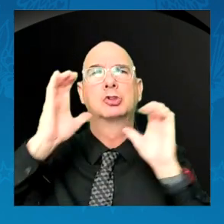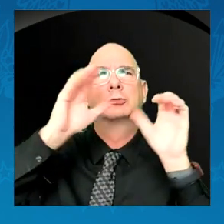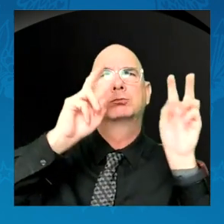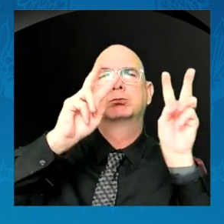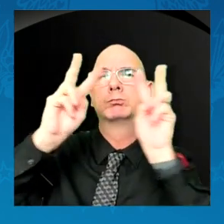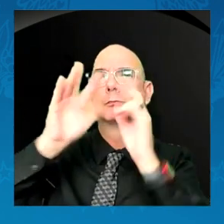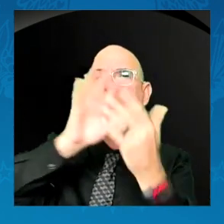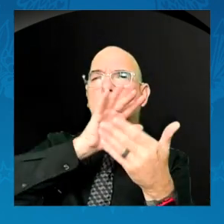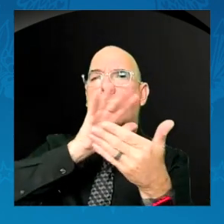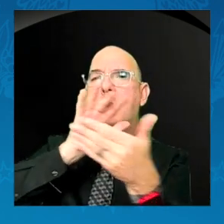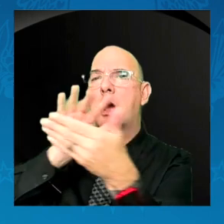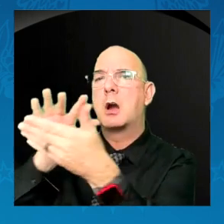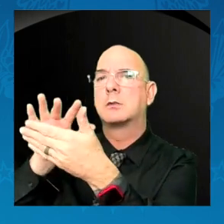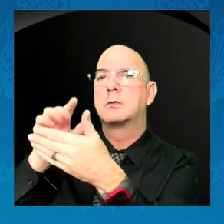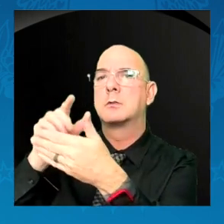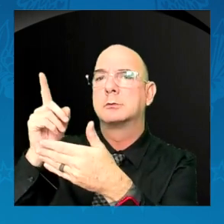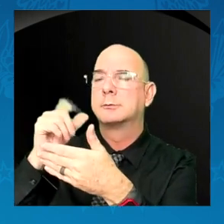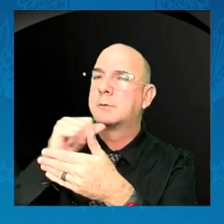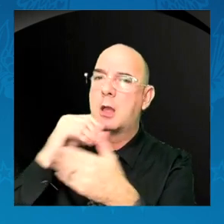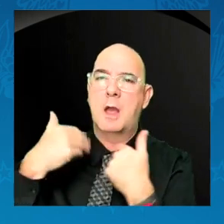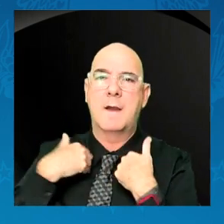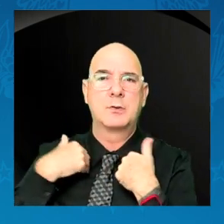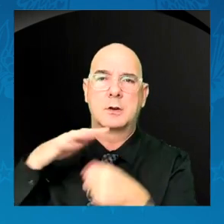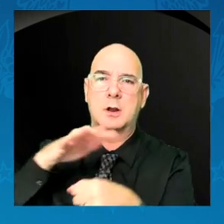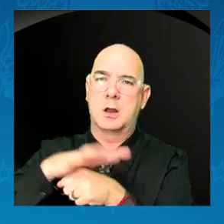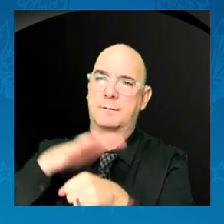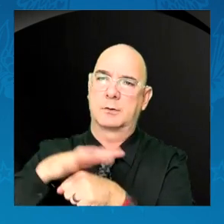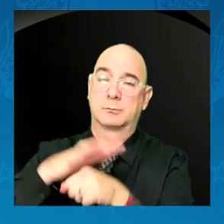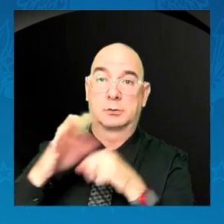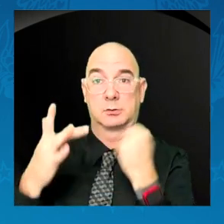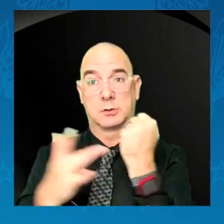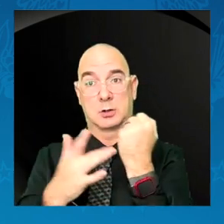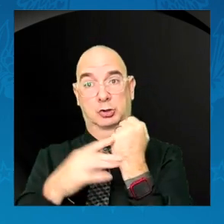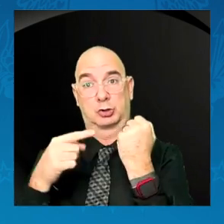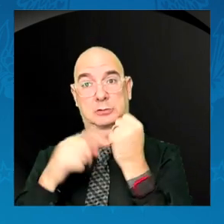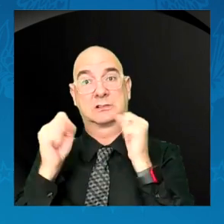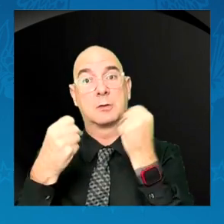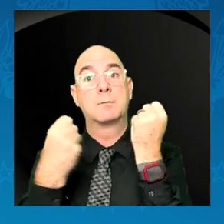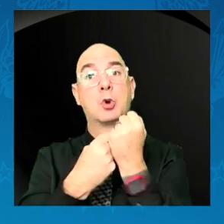to generative technologies that can support in-situ development of structures and food